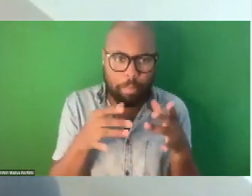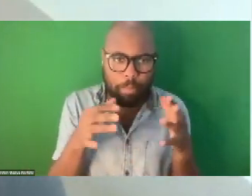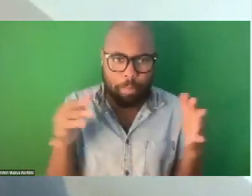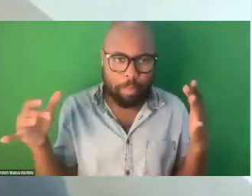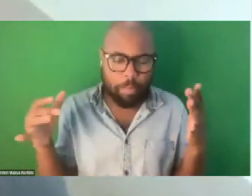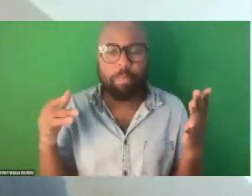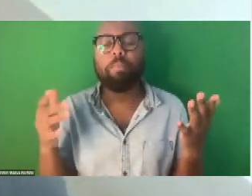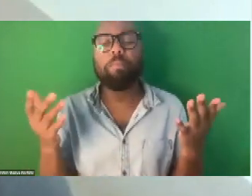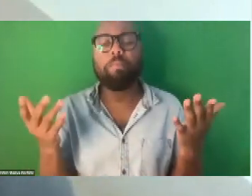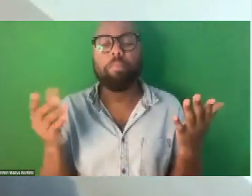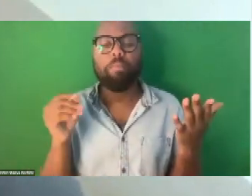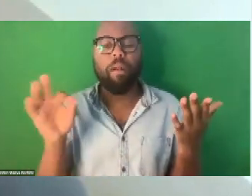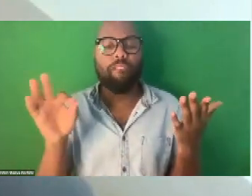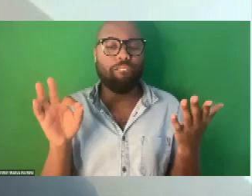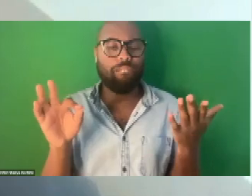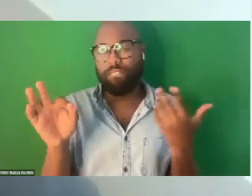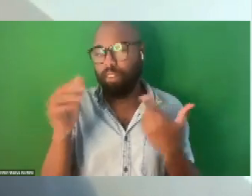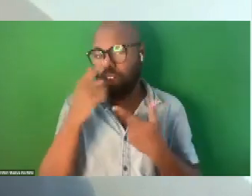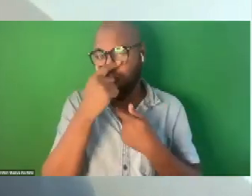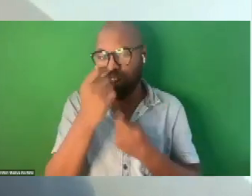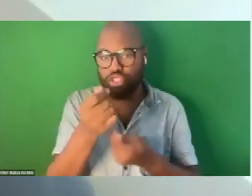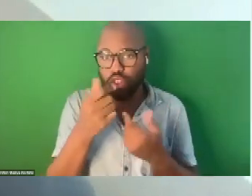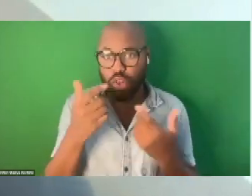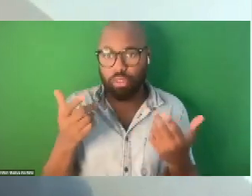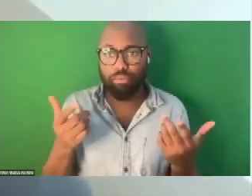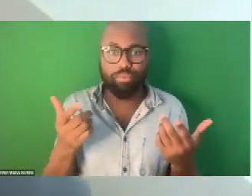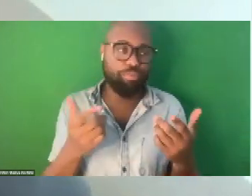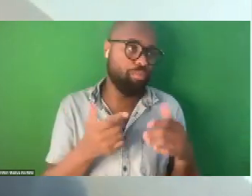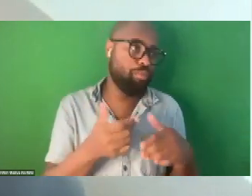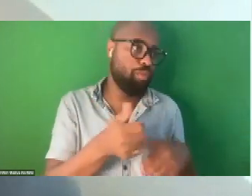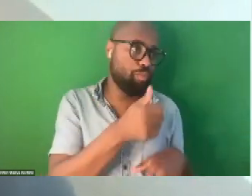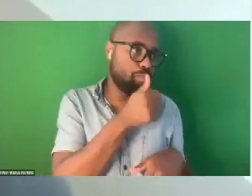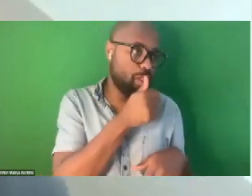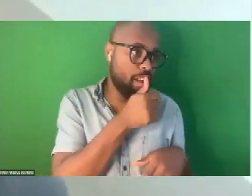from private equity and other actors that have